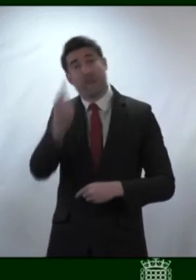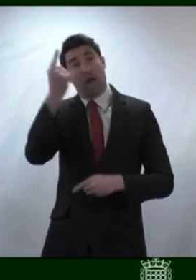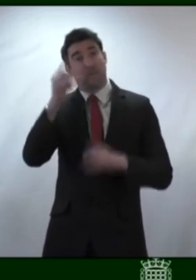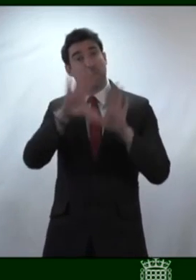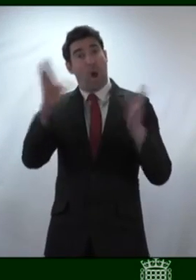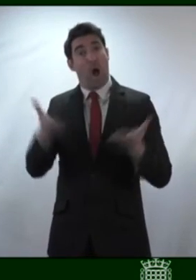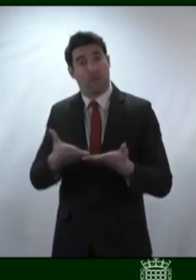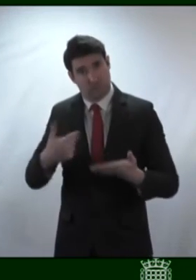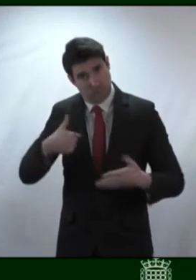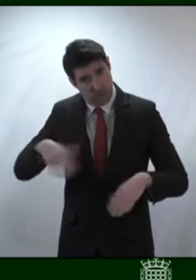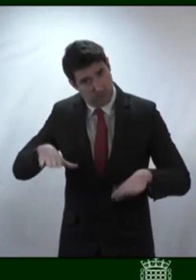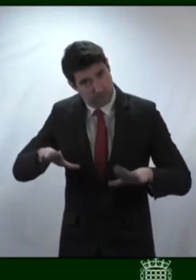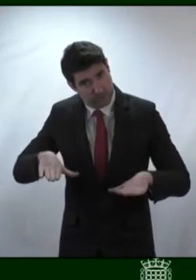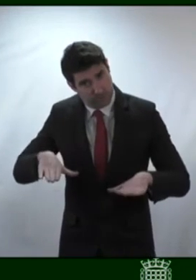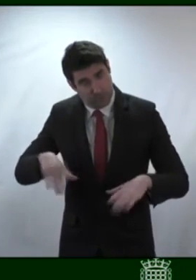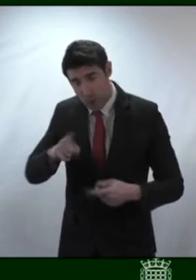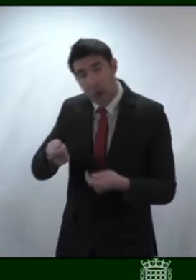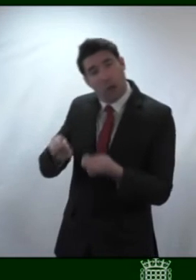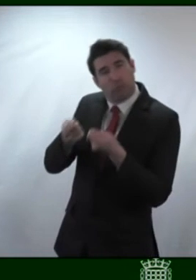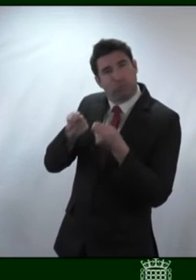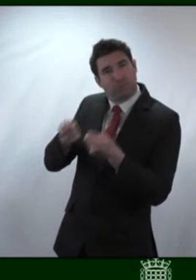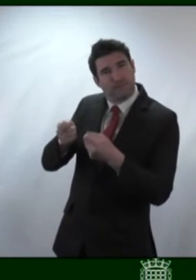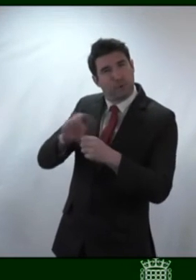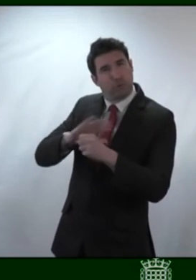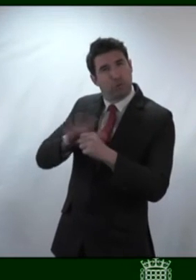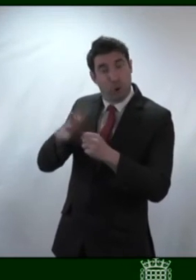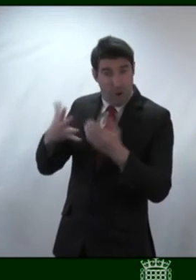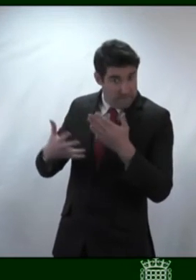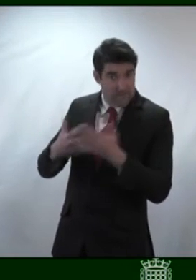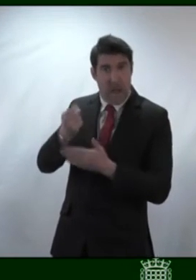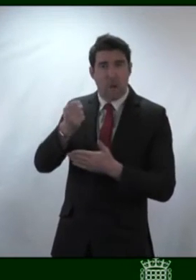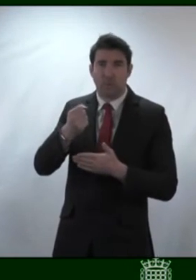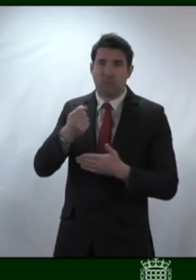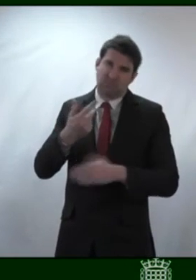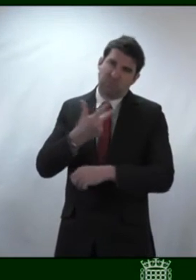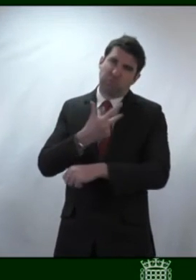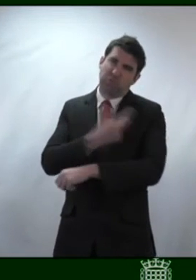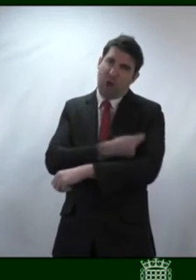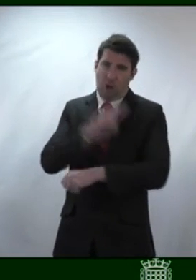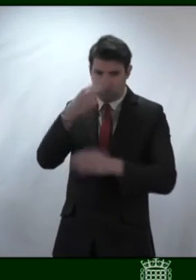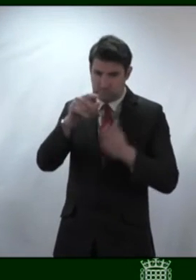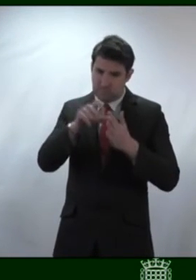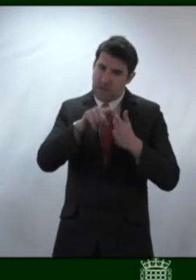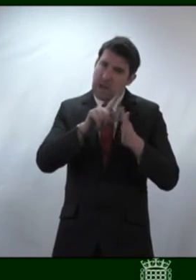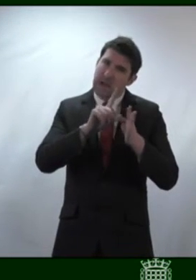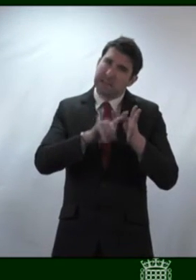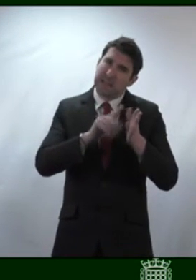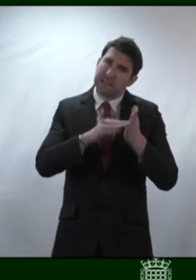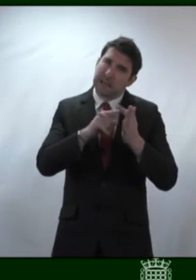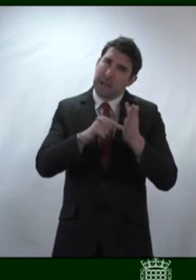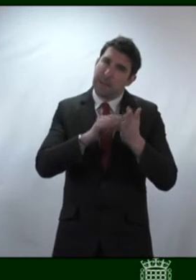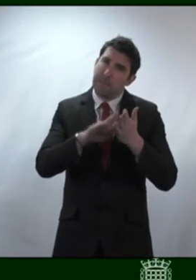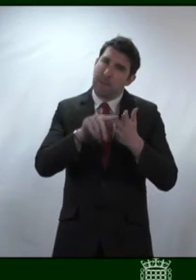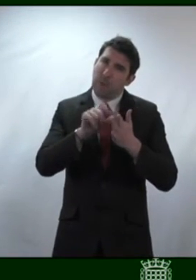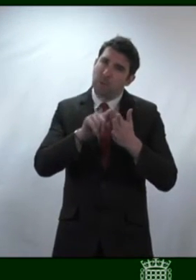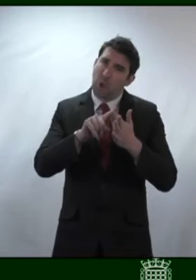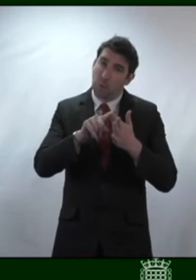to roll out a clinically tested stage 3 vaccine. This is a pandemic that has affected the whole